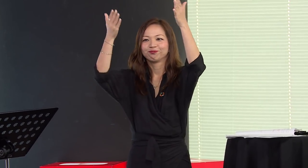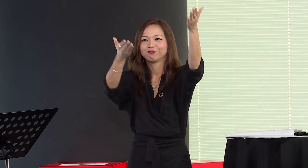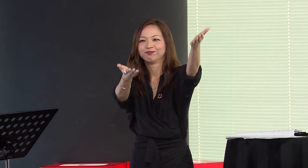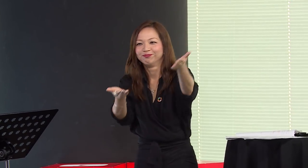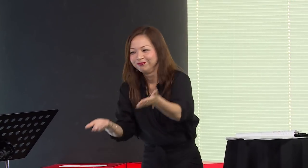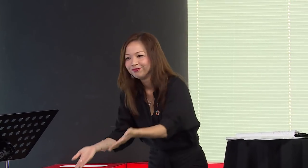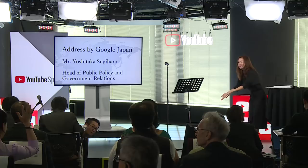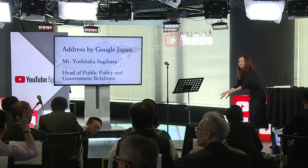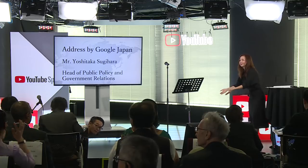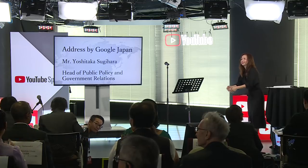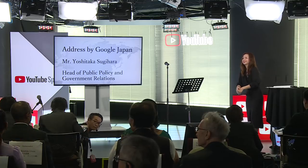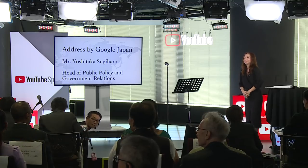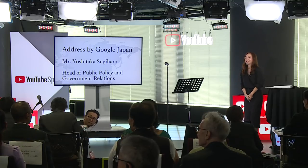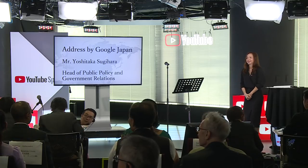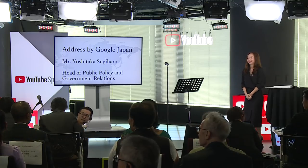countries.